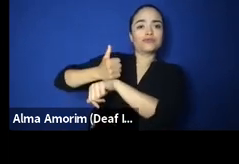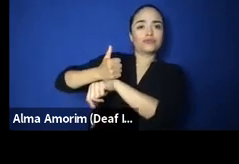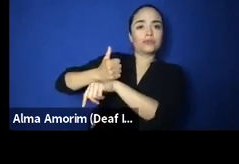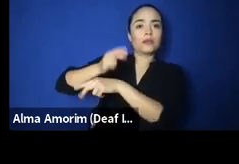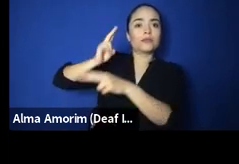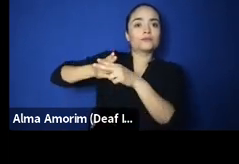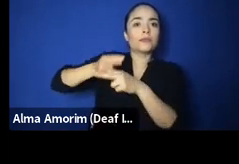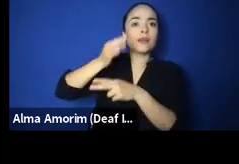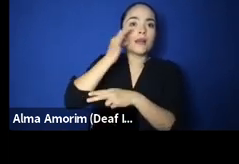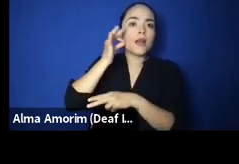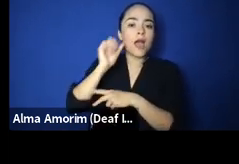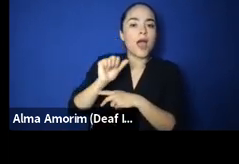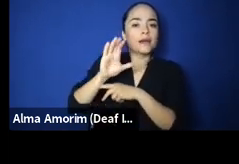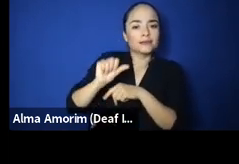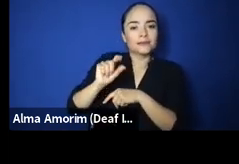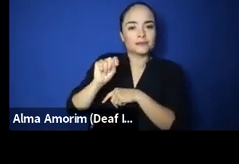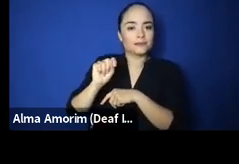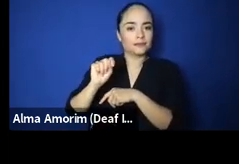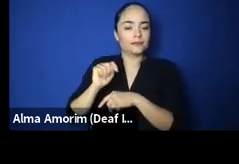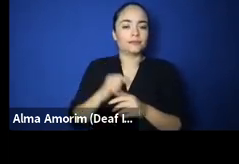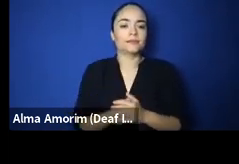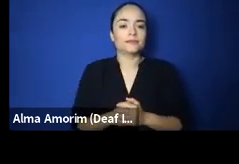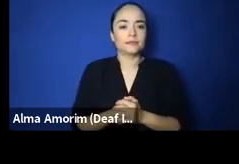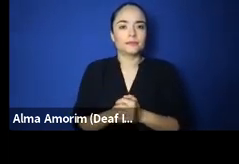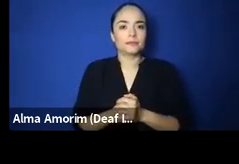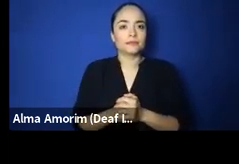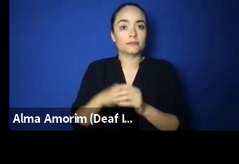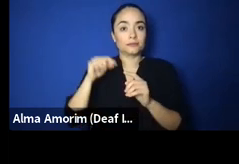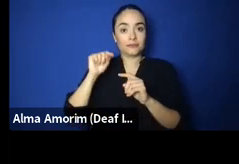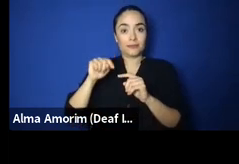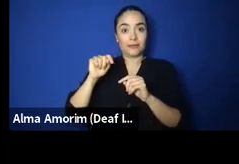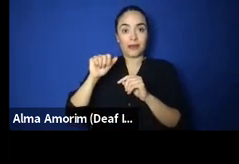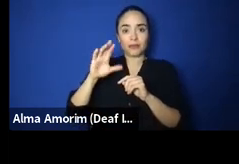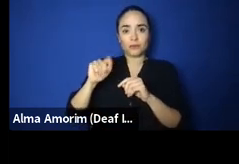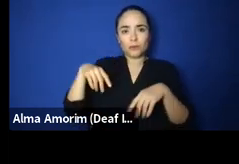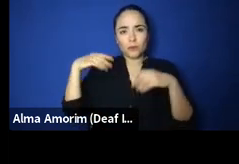but the Indian Act had a really big impact on Indigenous lives, and I know there's only grade